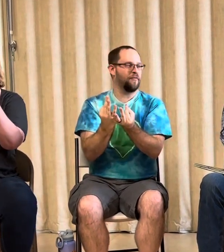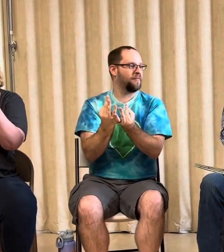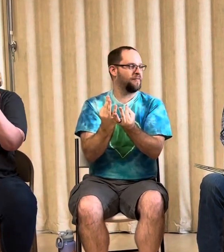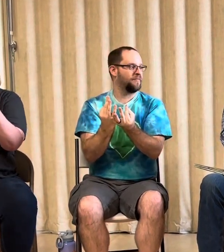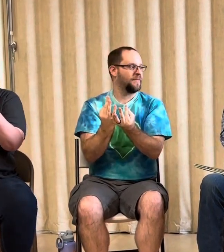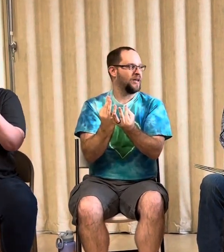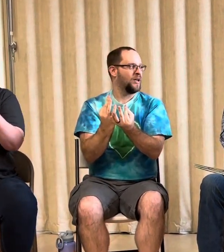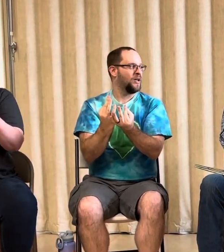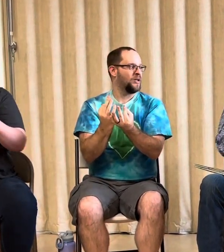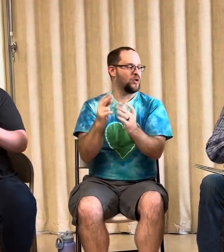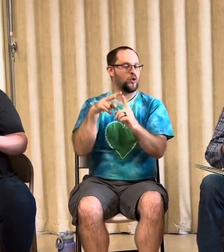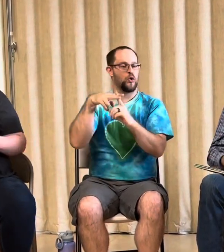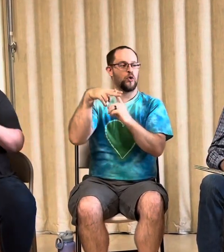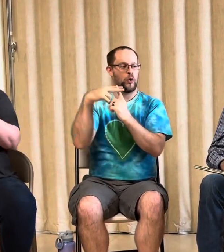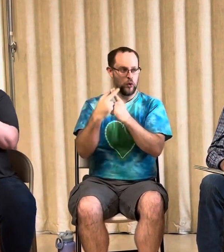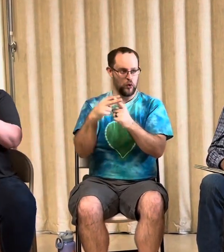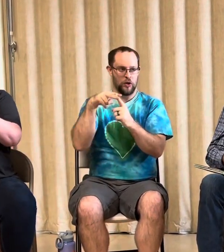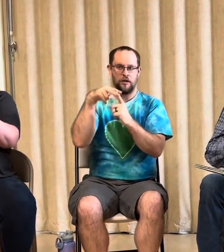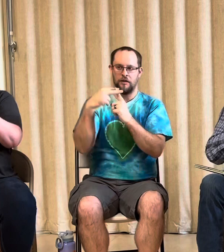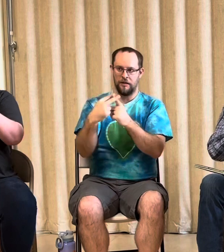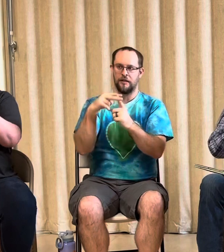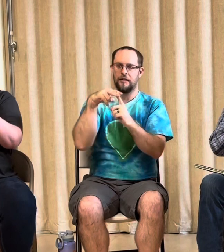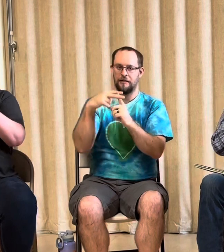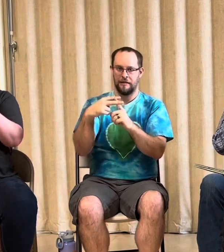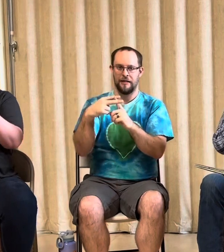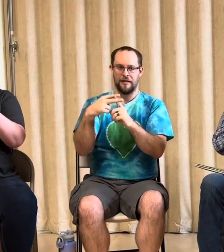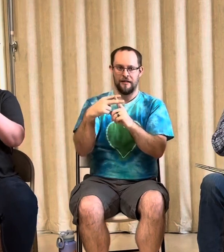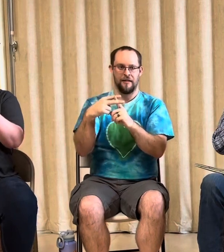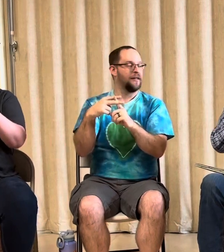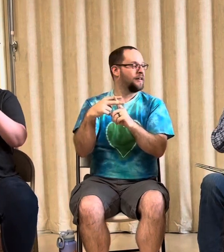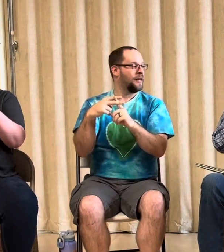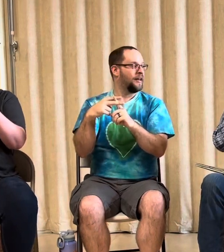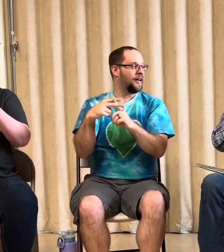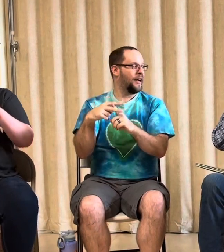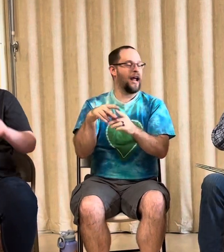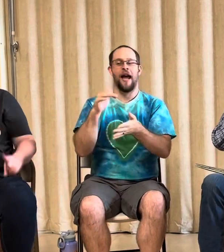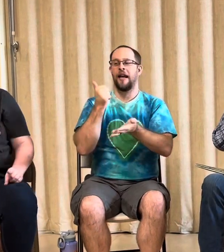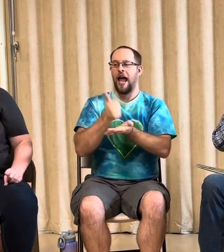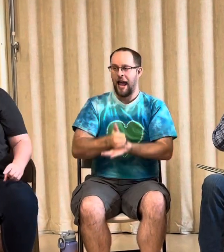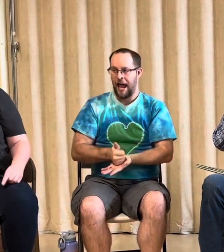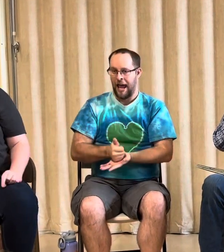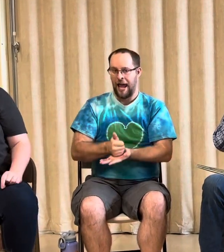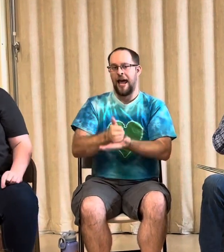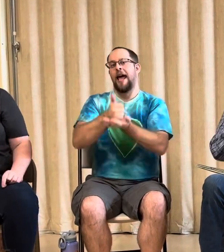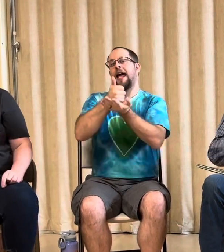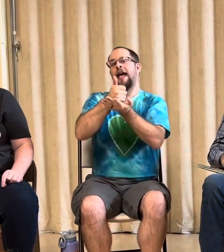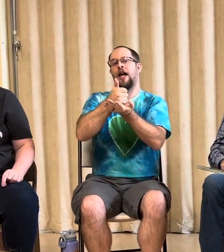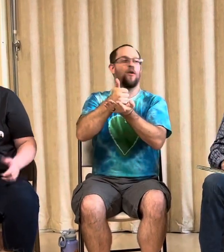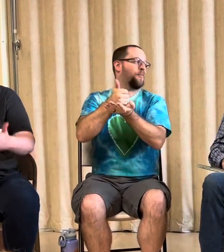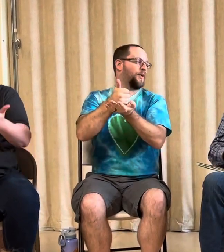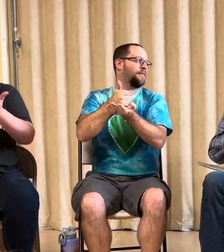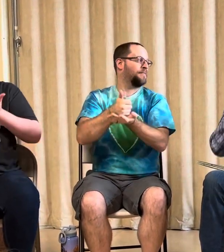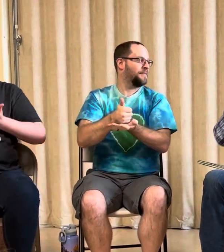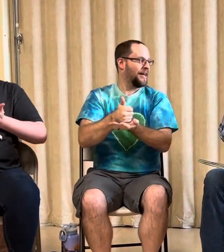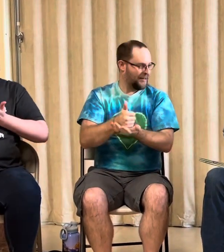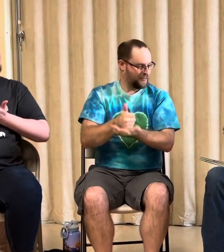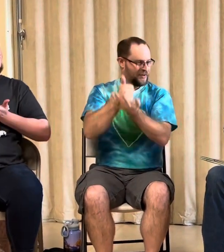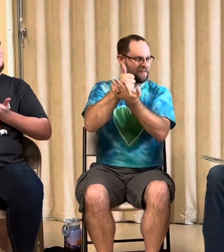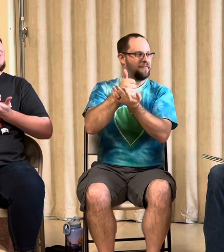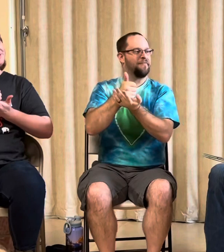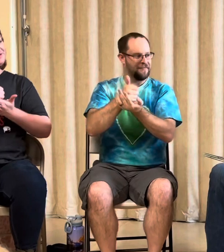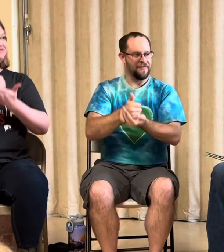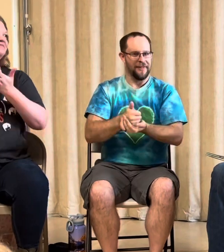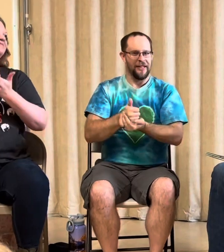And the third one is "tools." And the fourth one is: "Help." And thank you